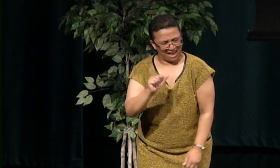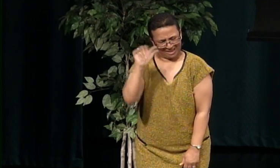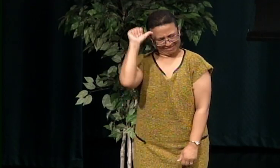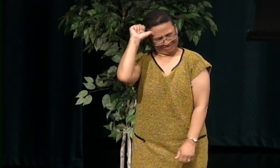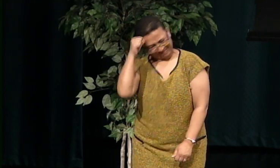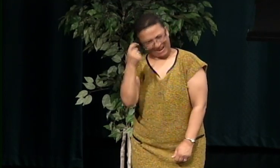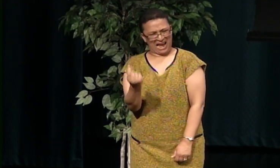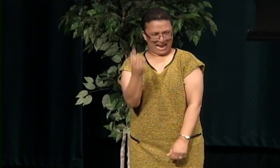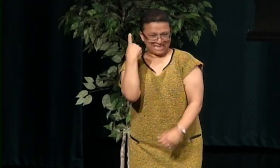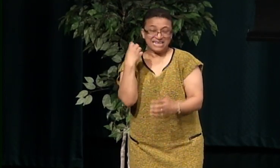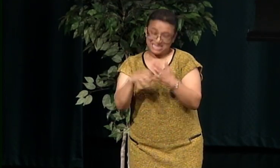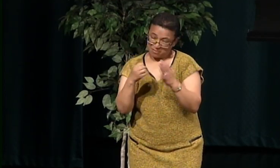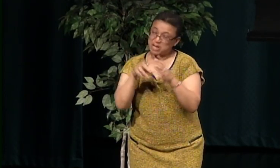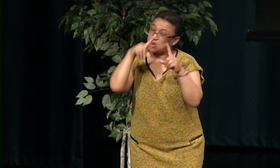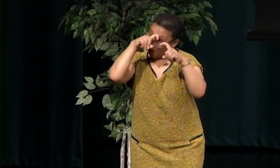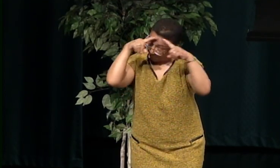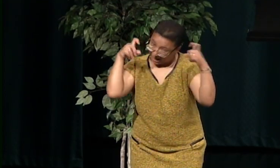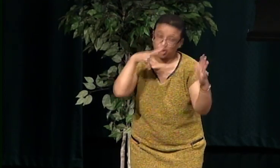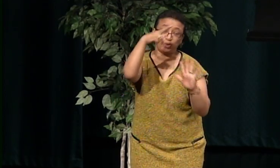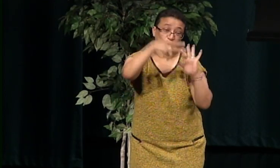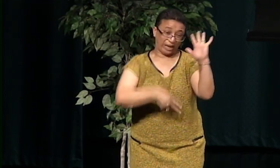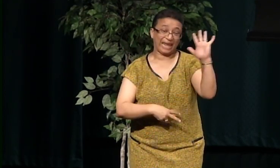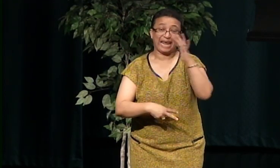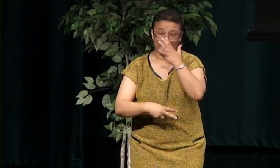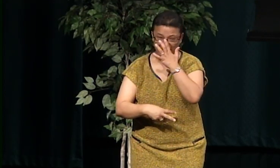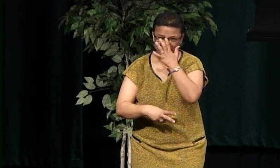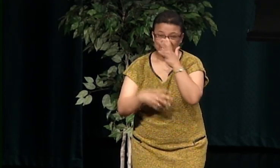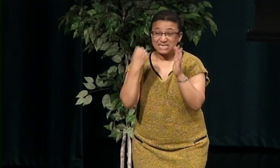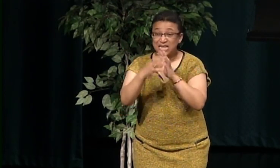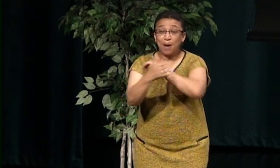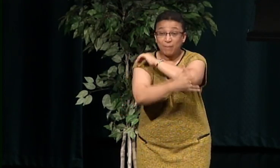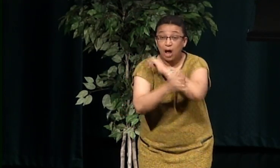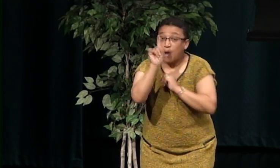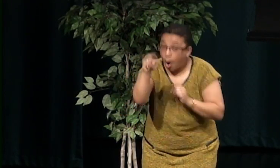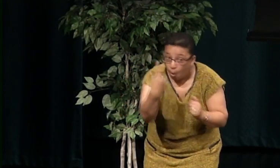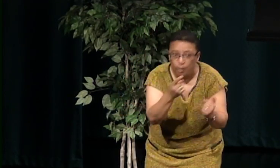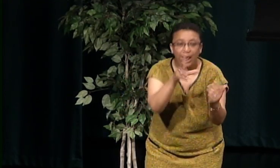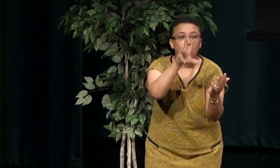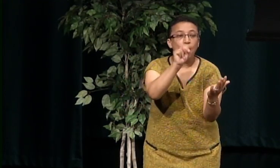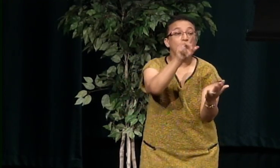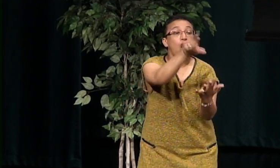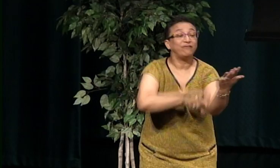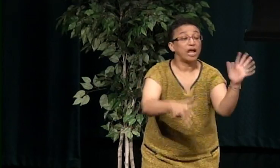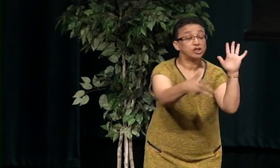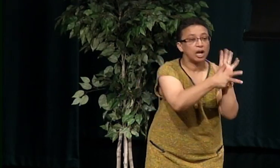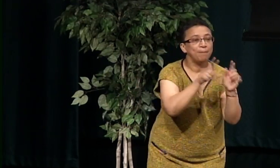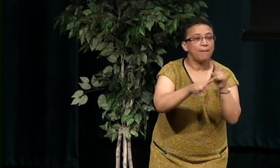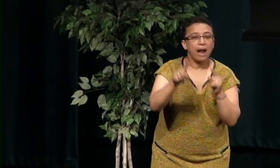are doing this work so that we can really understand it. And some of this stuff is really complicated to read.